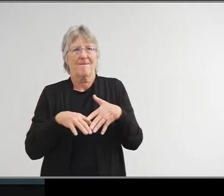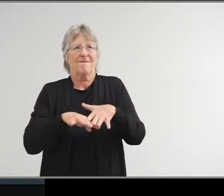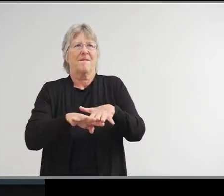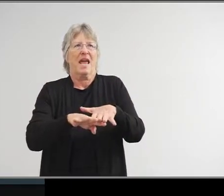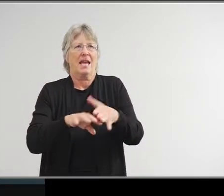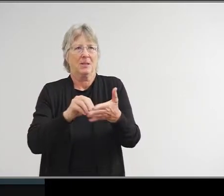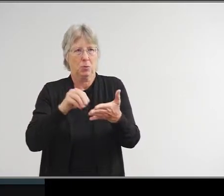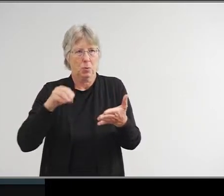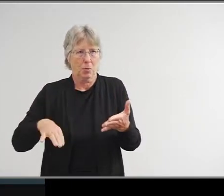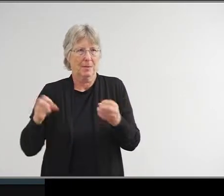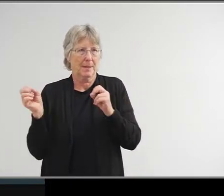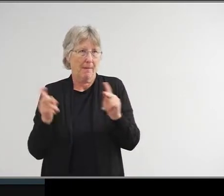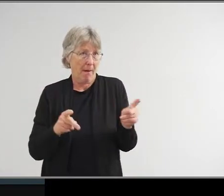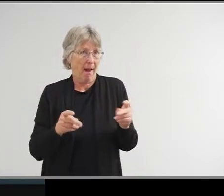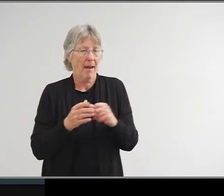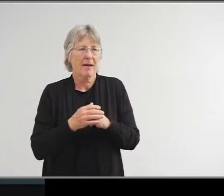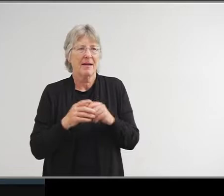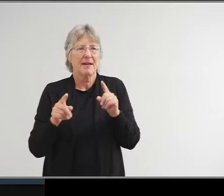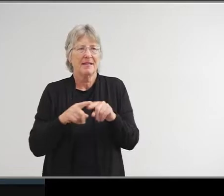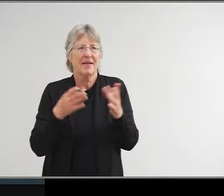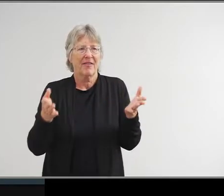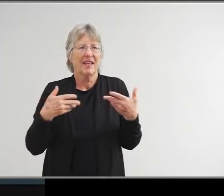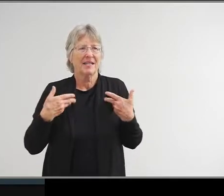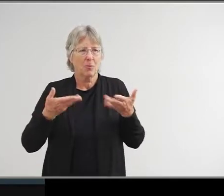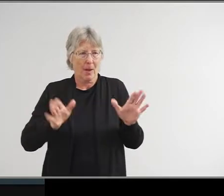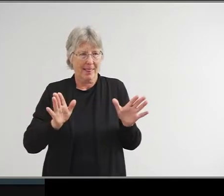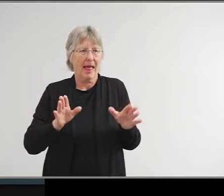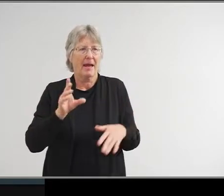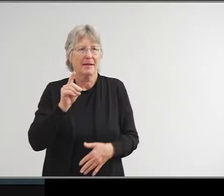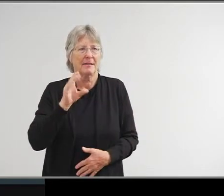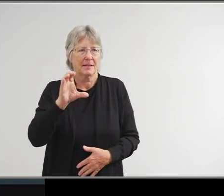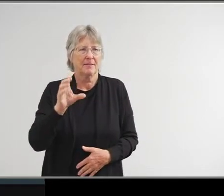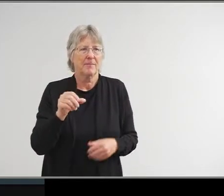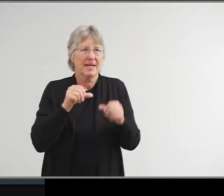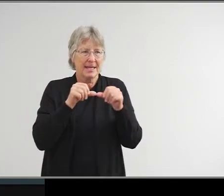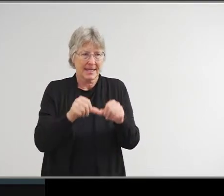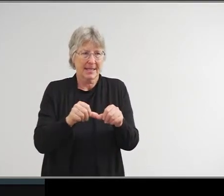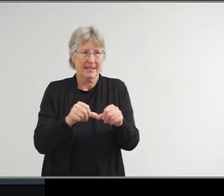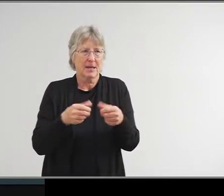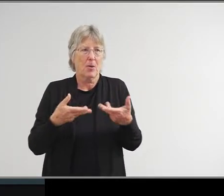The things that were allowable in December continue to be allowable at this time,